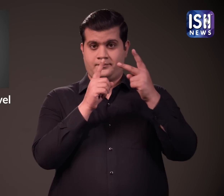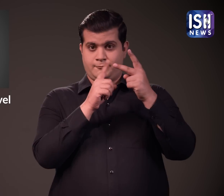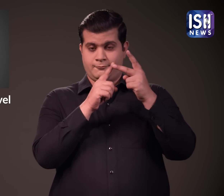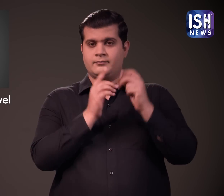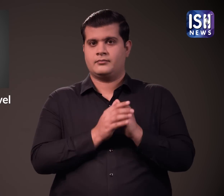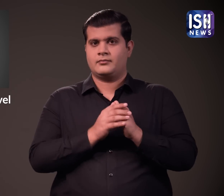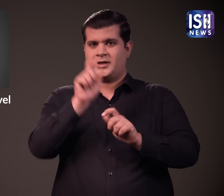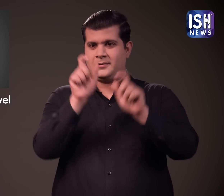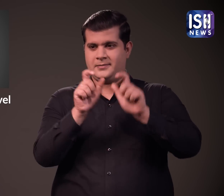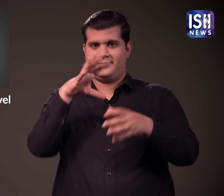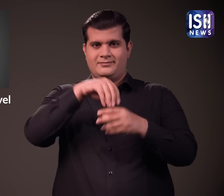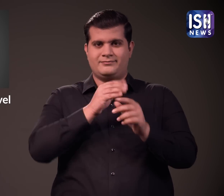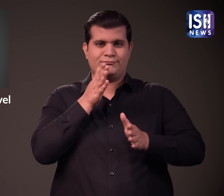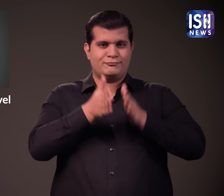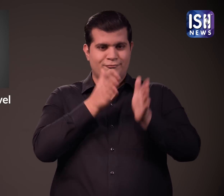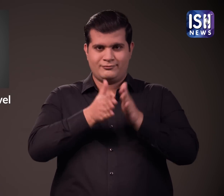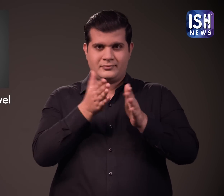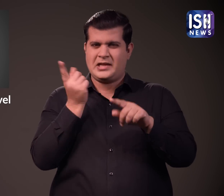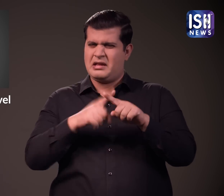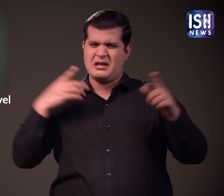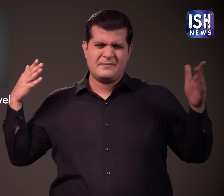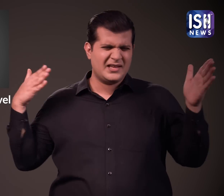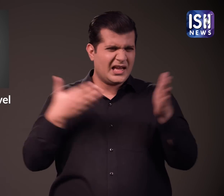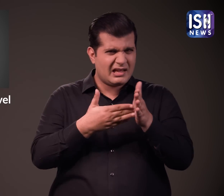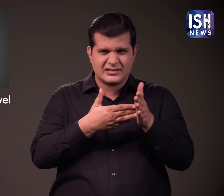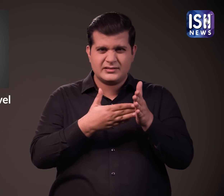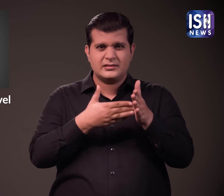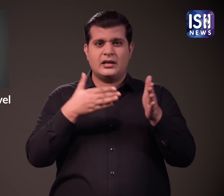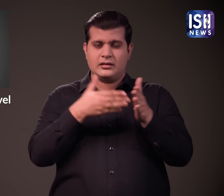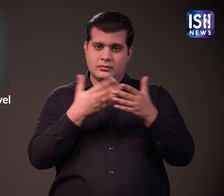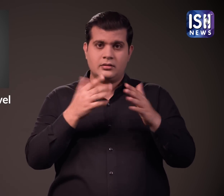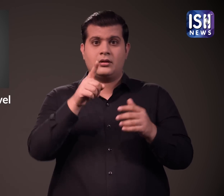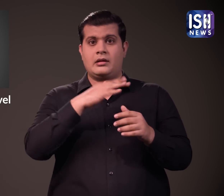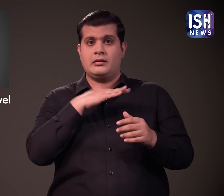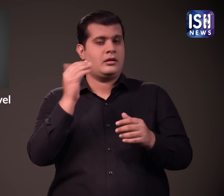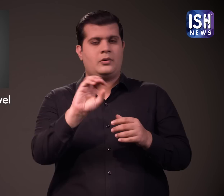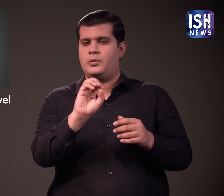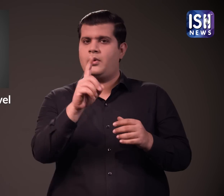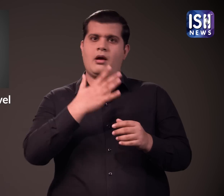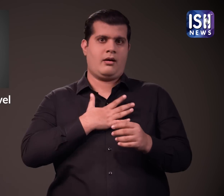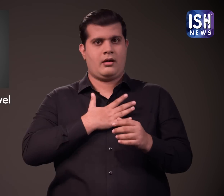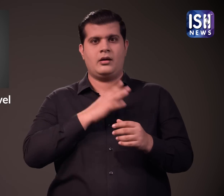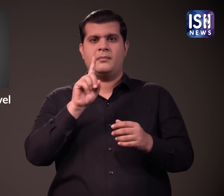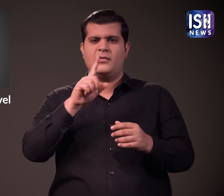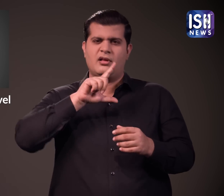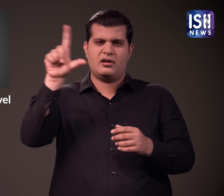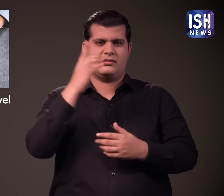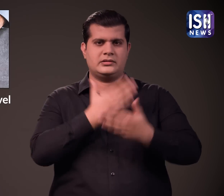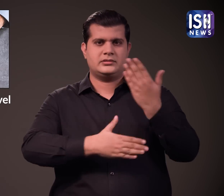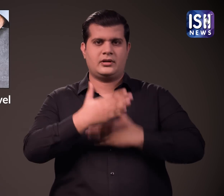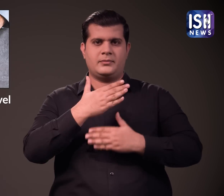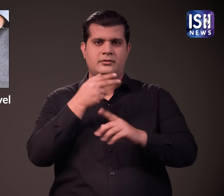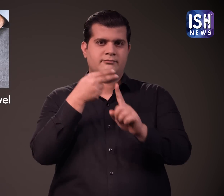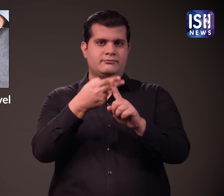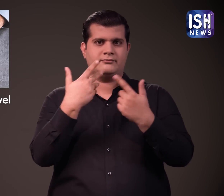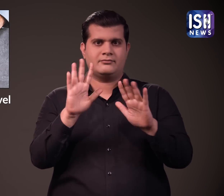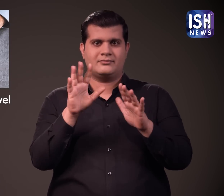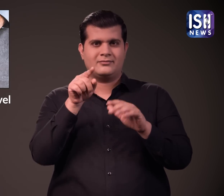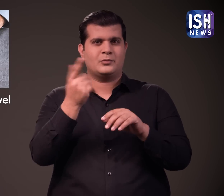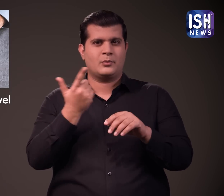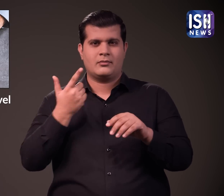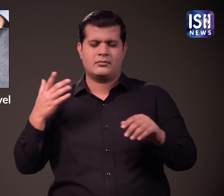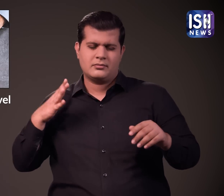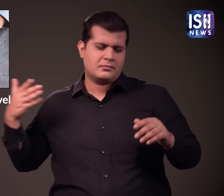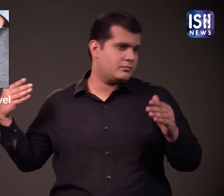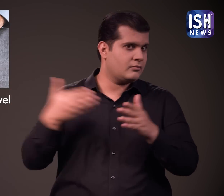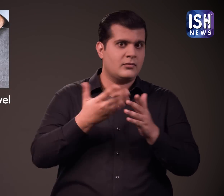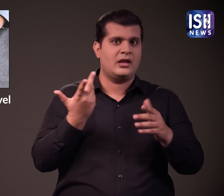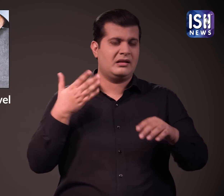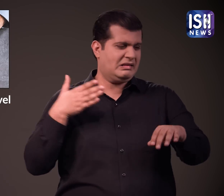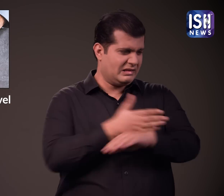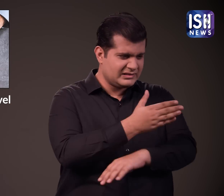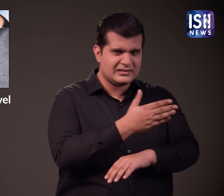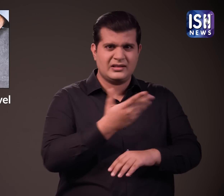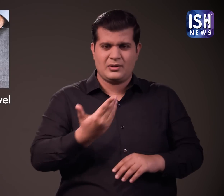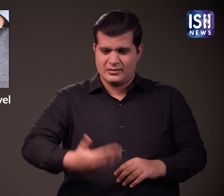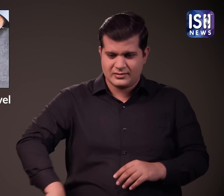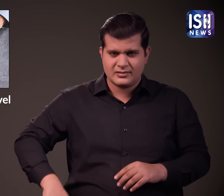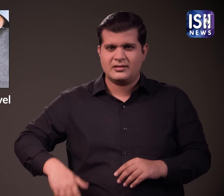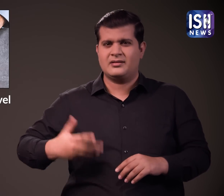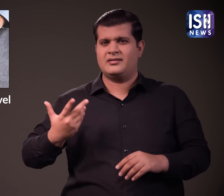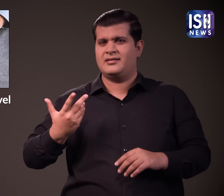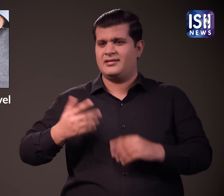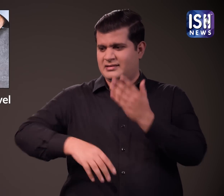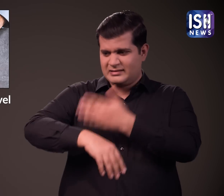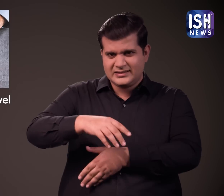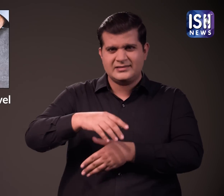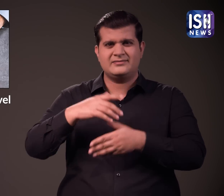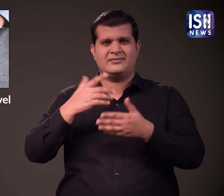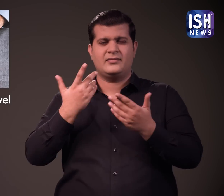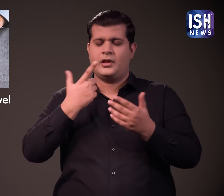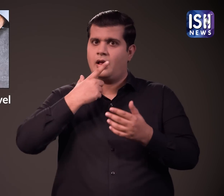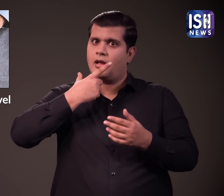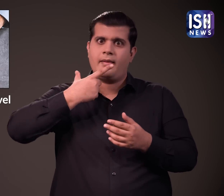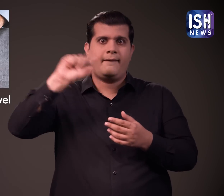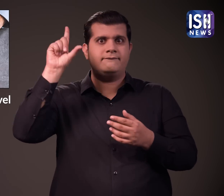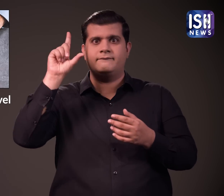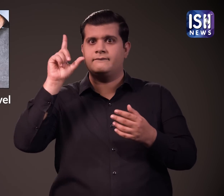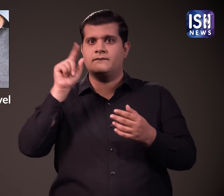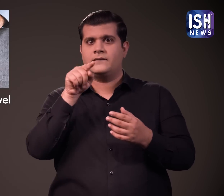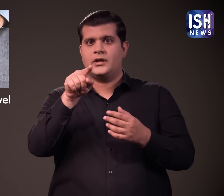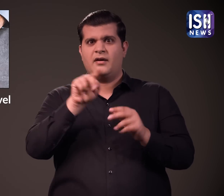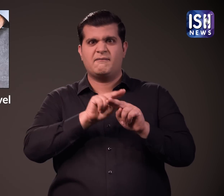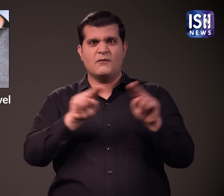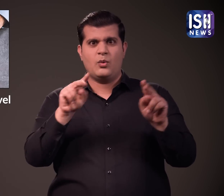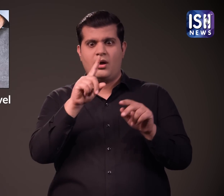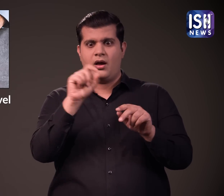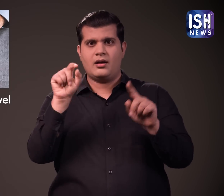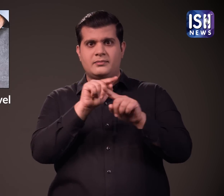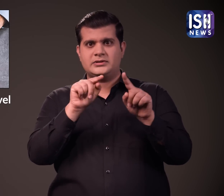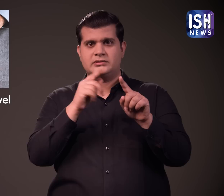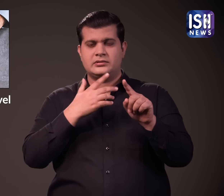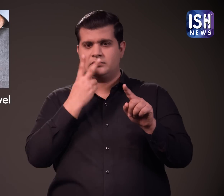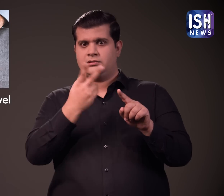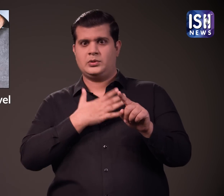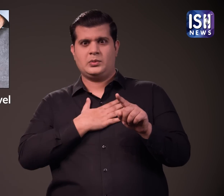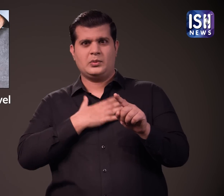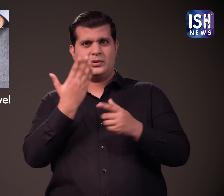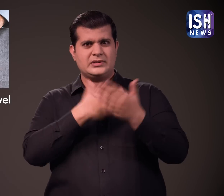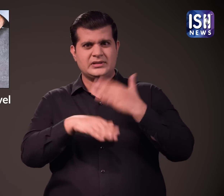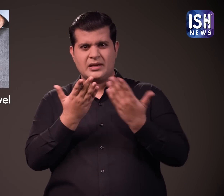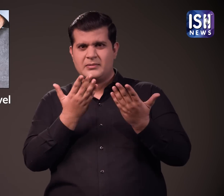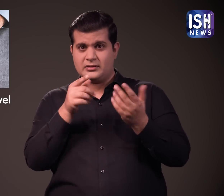(4.2) If an injury is caused while traveling results in permanent total i.e profound disability